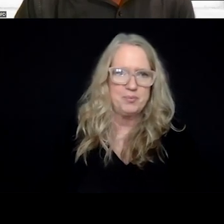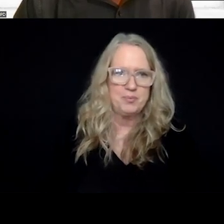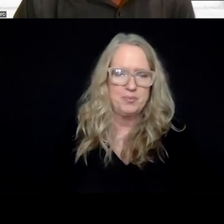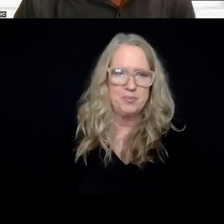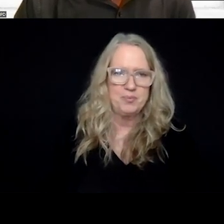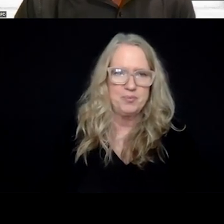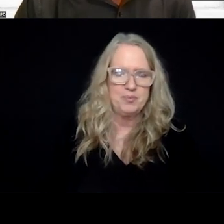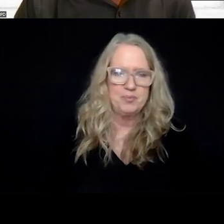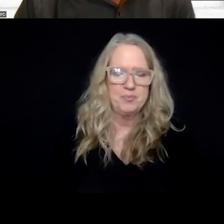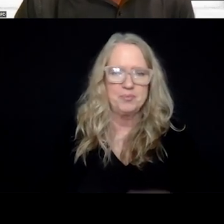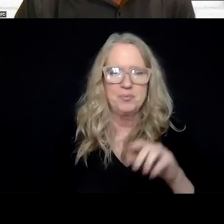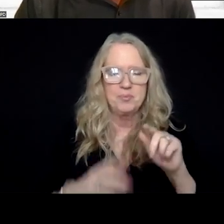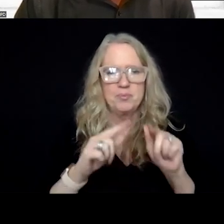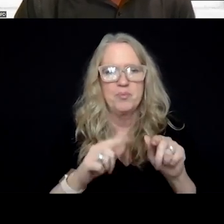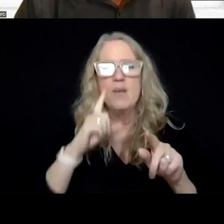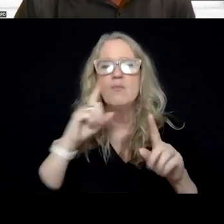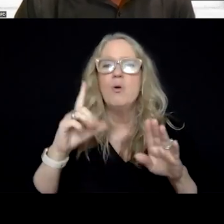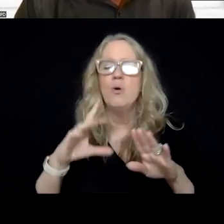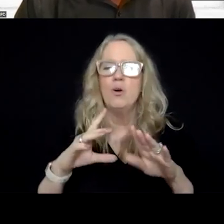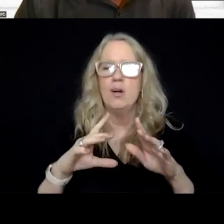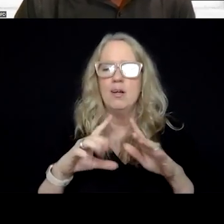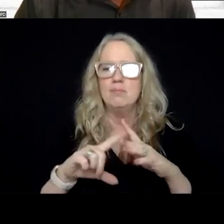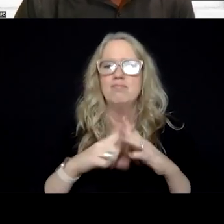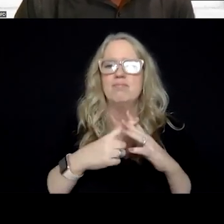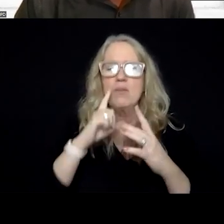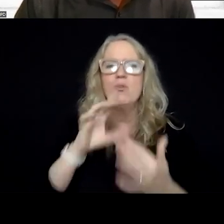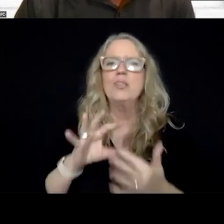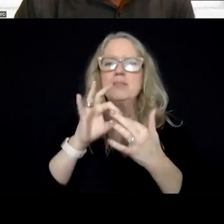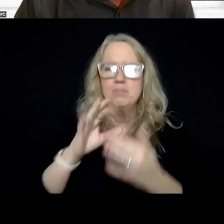THIS IS THE OPENING FOR OUR FEATURED PRESENTATION FOR TODAY.